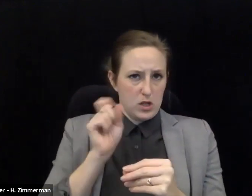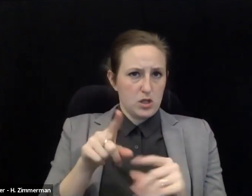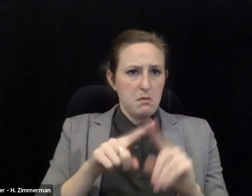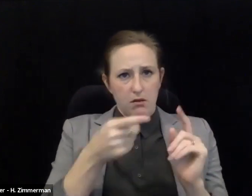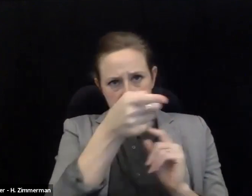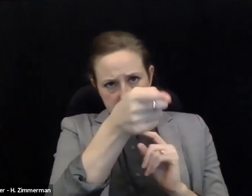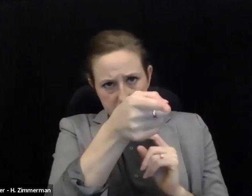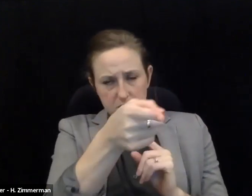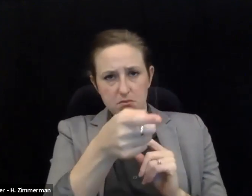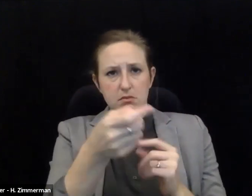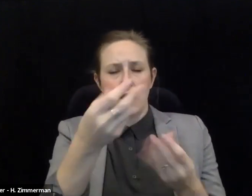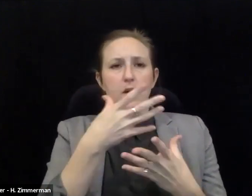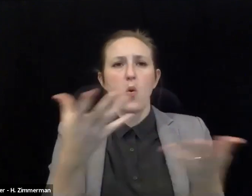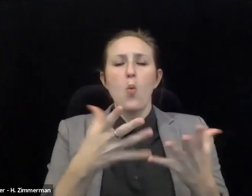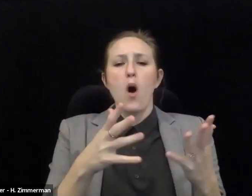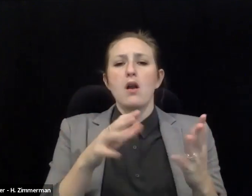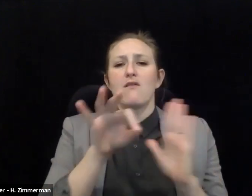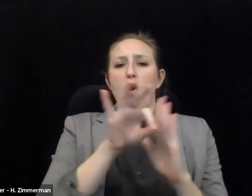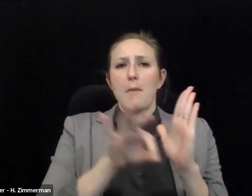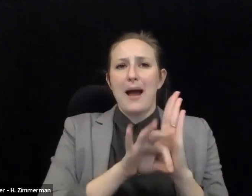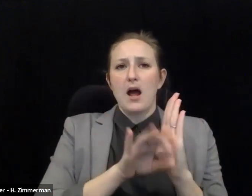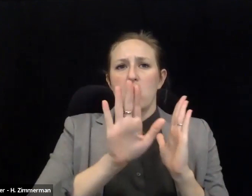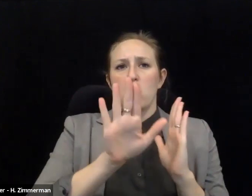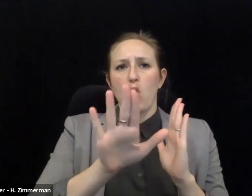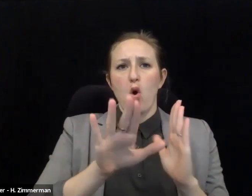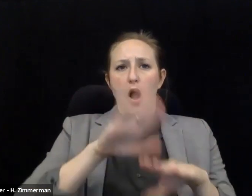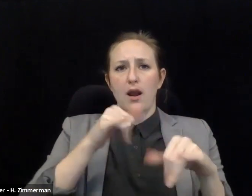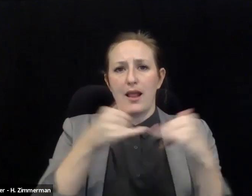virtual exchange follow what what format to your virtual exchange programs, follow.